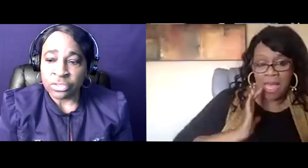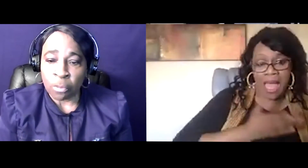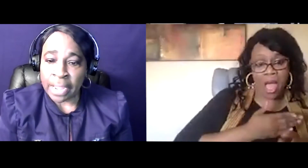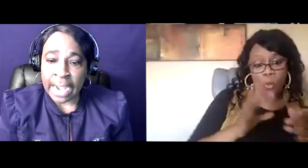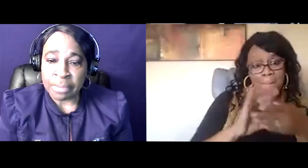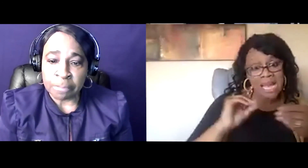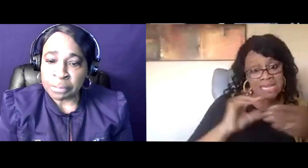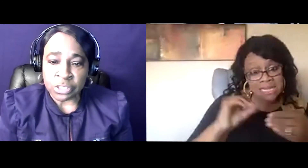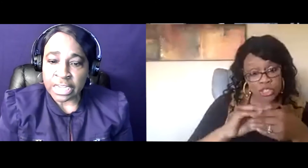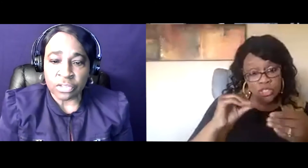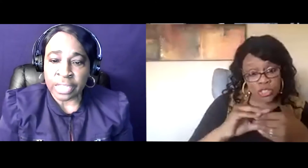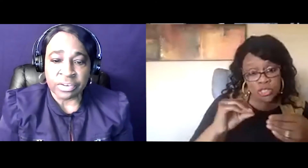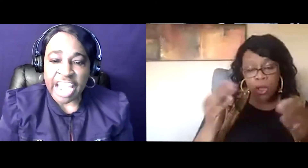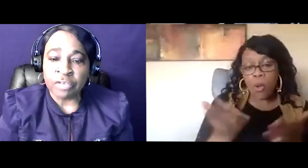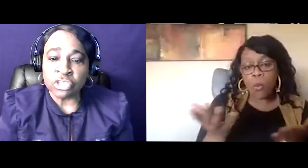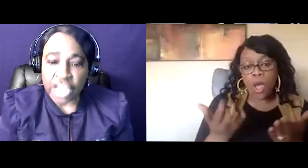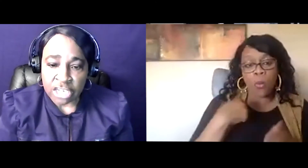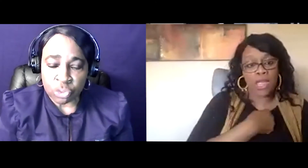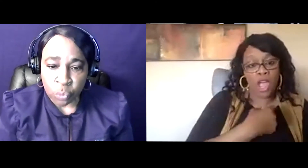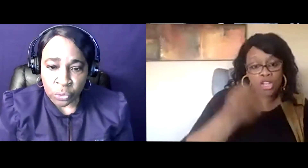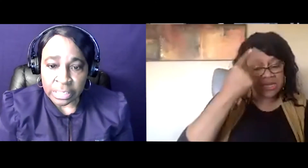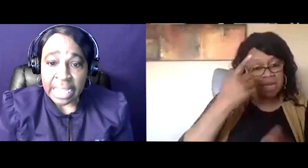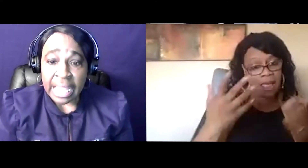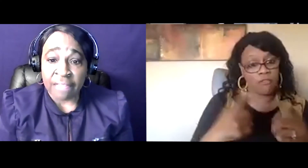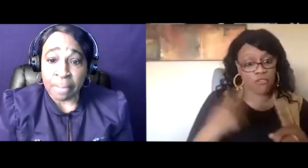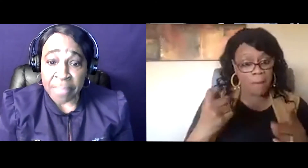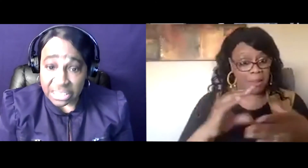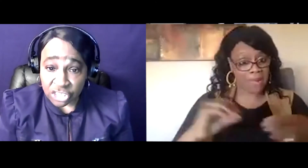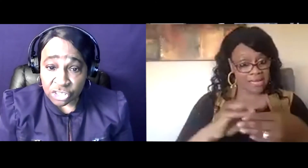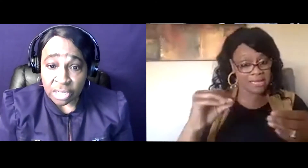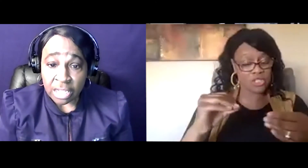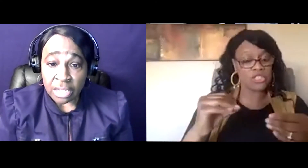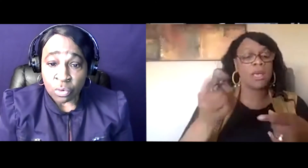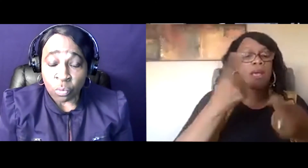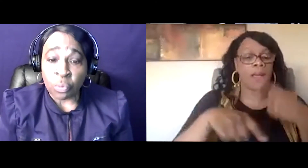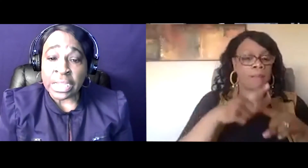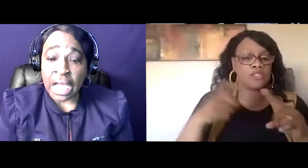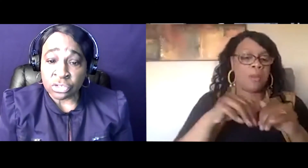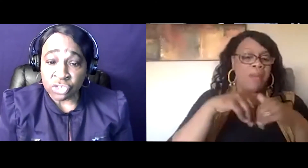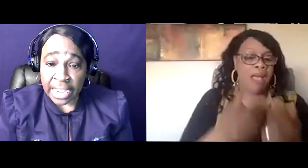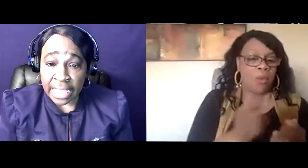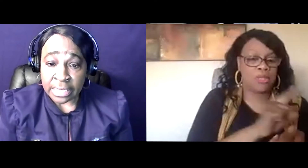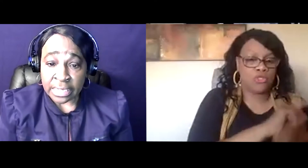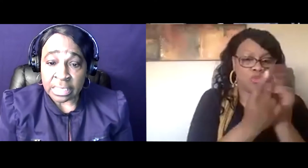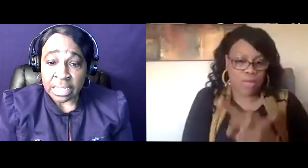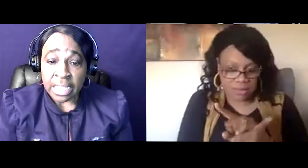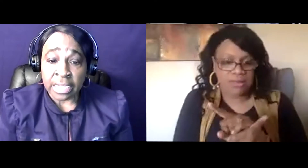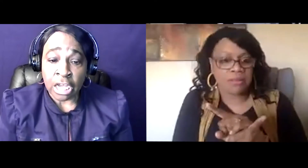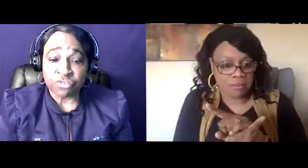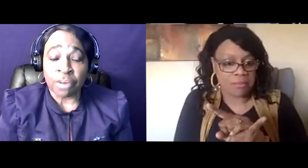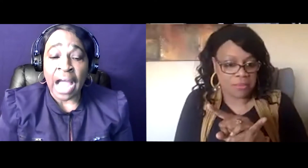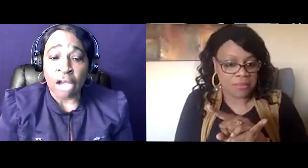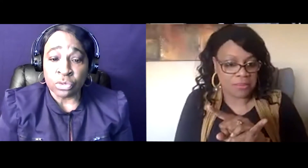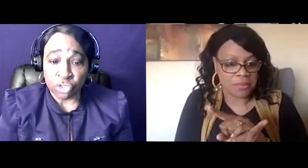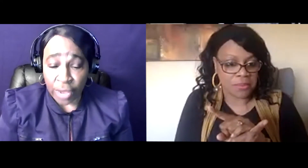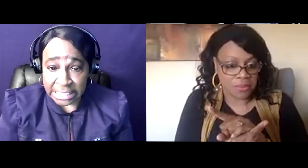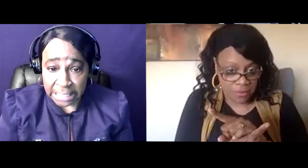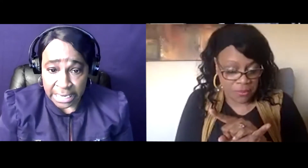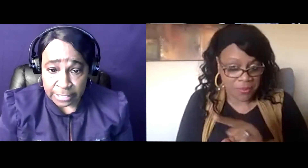no matter how many people sing it, they never changed the words. And the message, what we understand is, it comes from, how do you translate it.